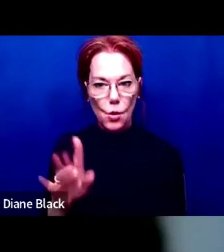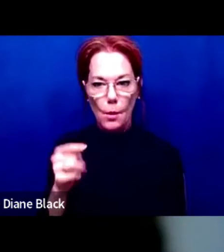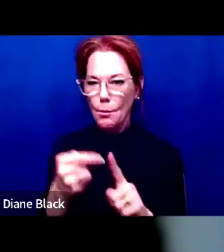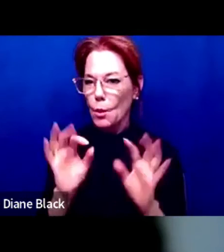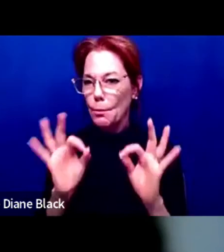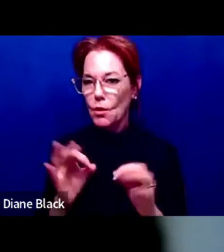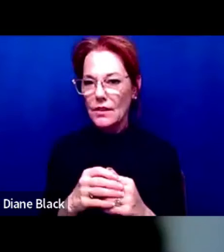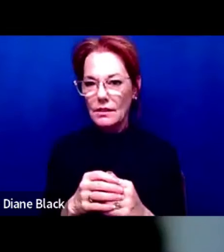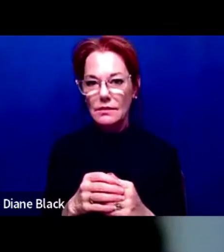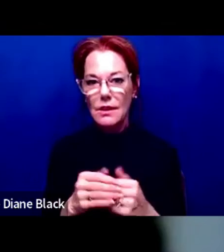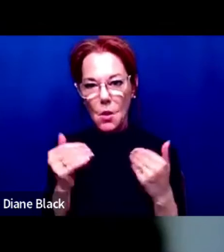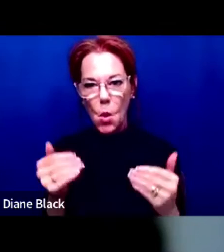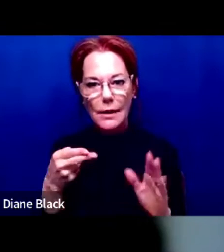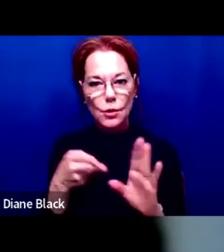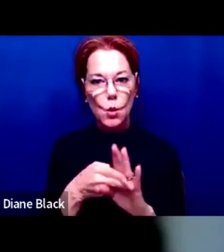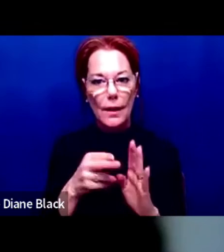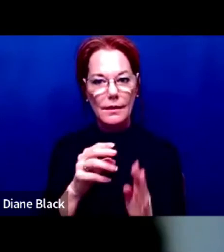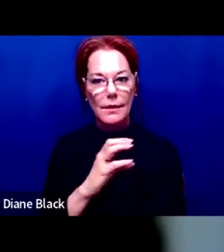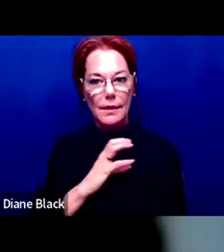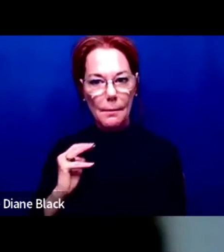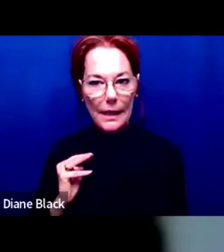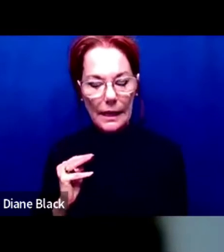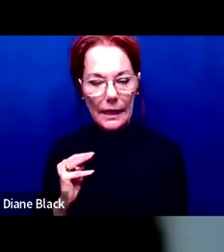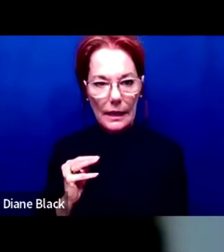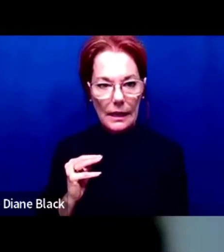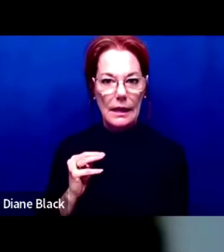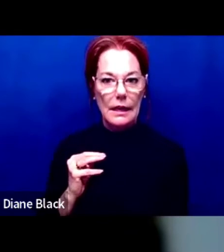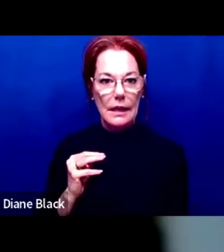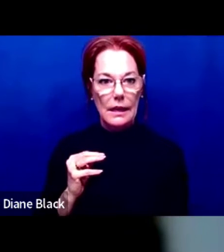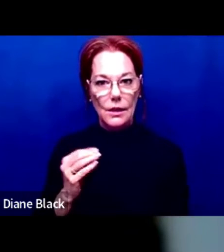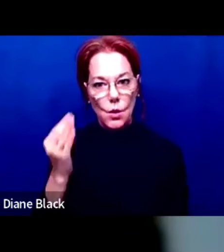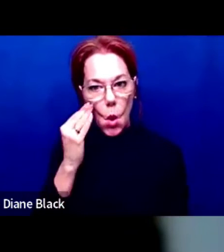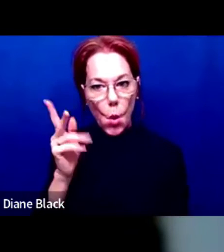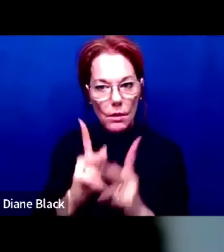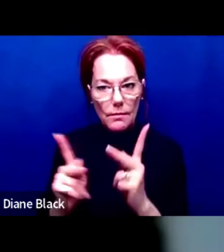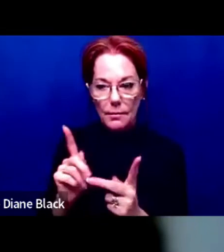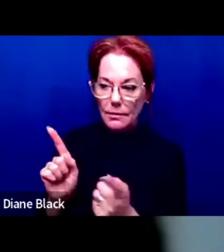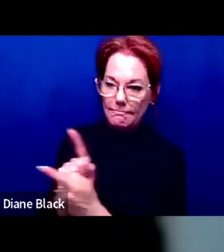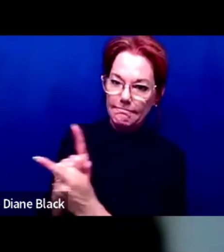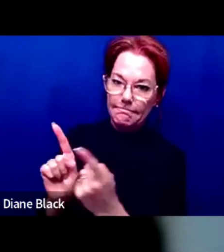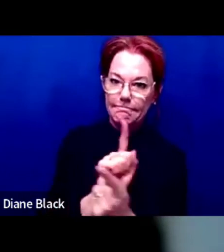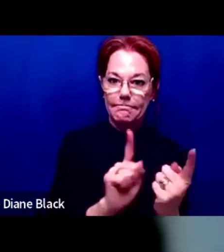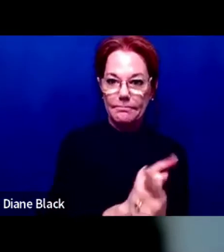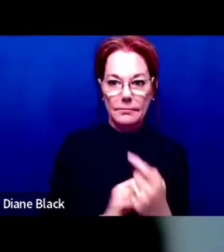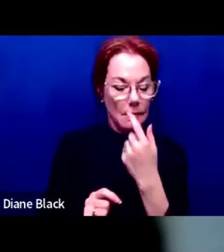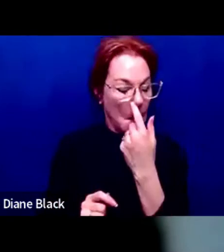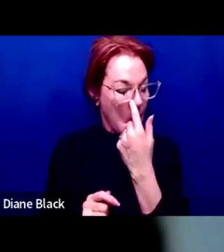those committees. So they know you when the opportunity comes up. I wanted to ask treat Oh, go